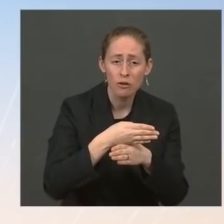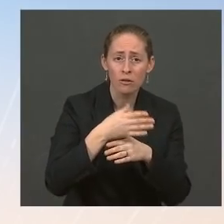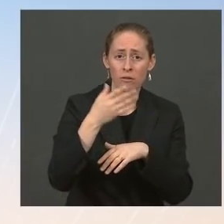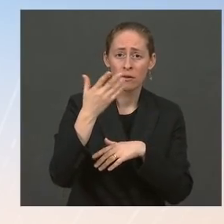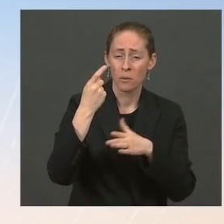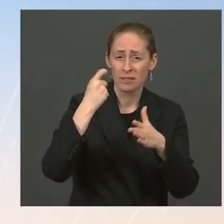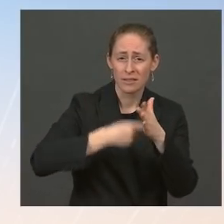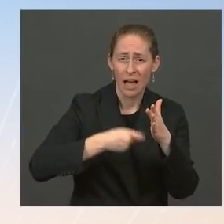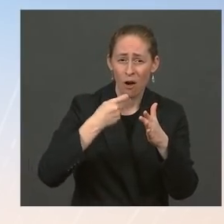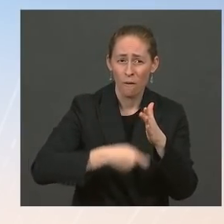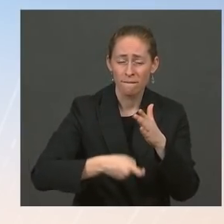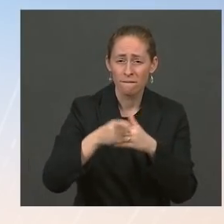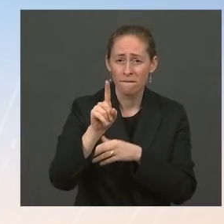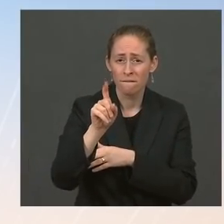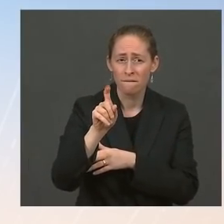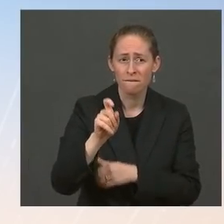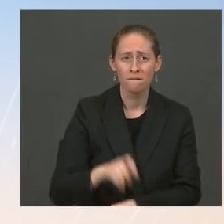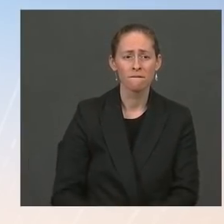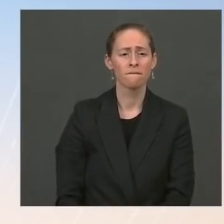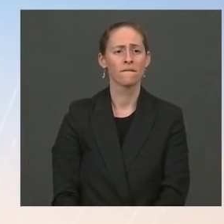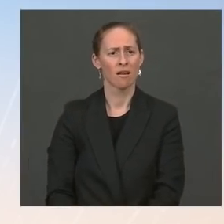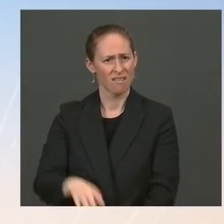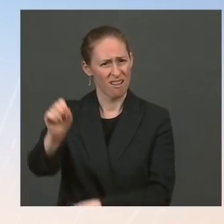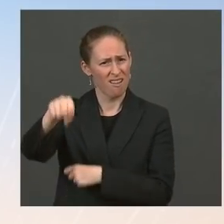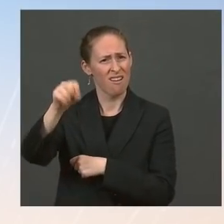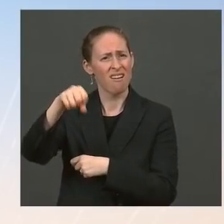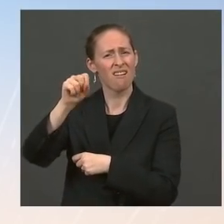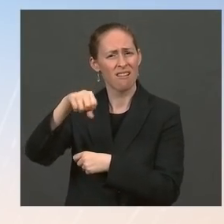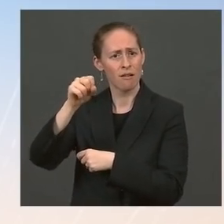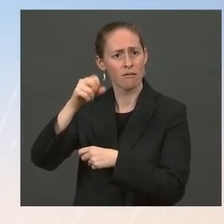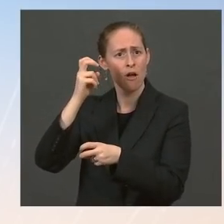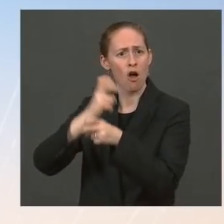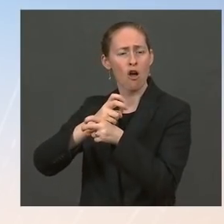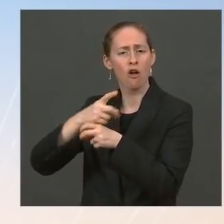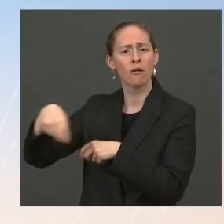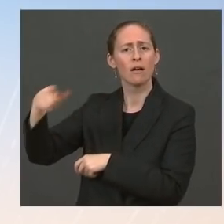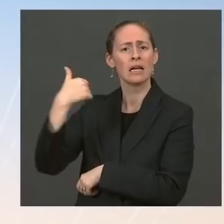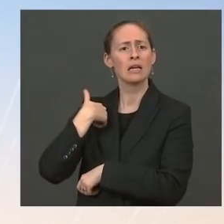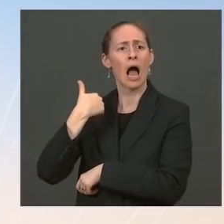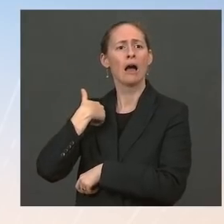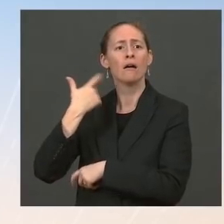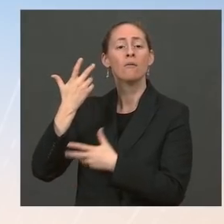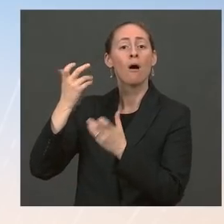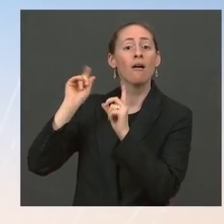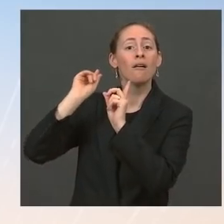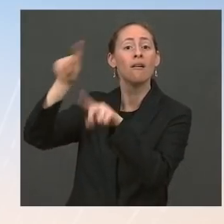On how difficult it is for Canadians to access the American market or favor the Americans --